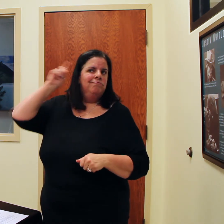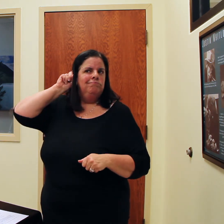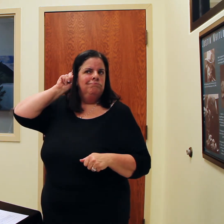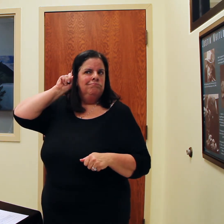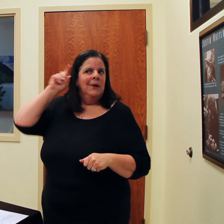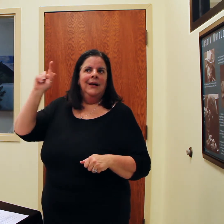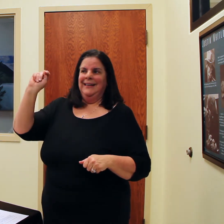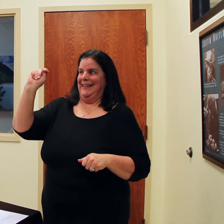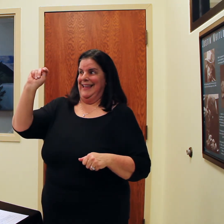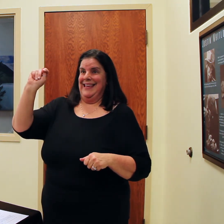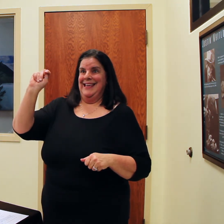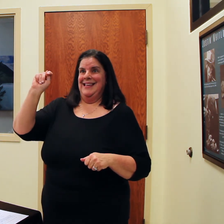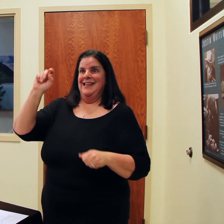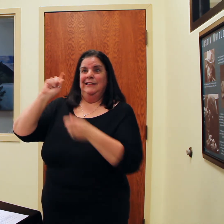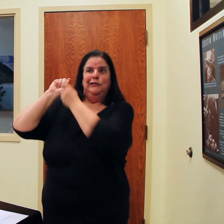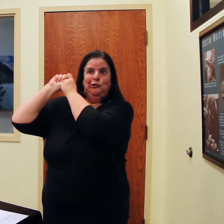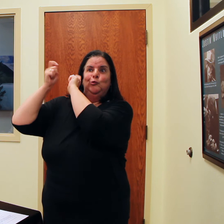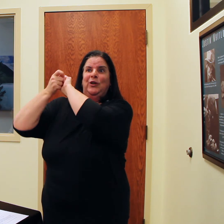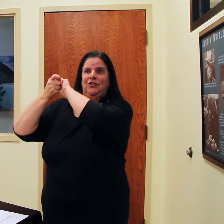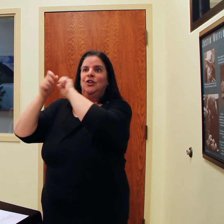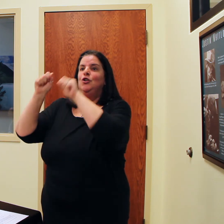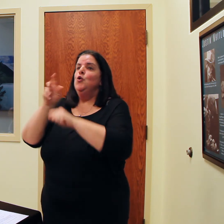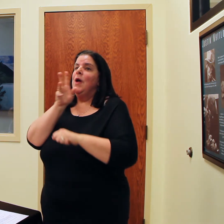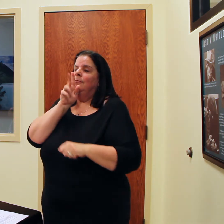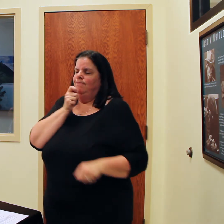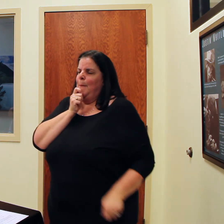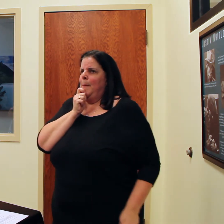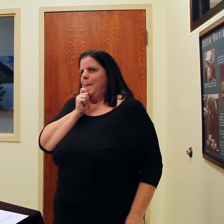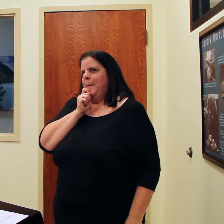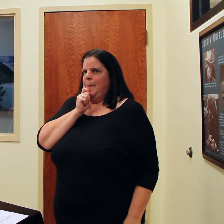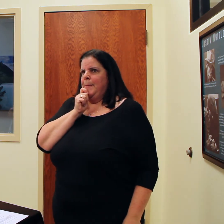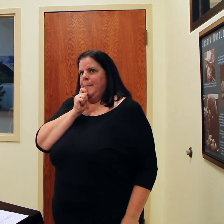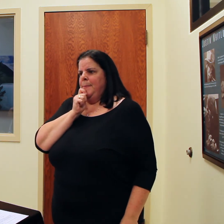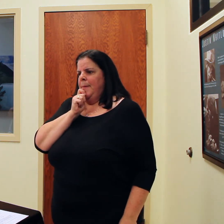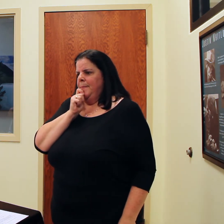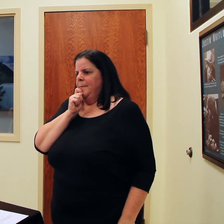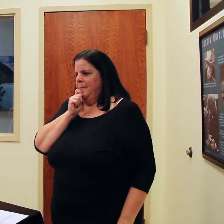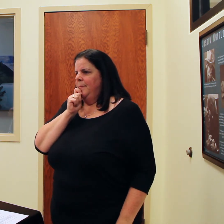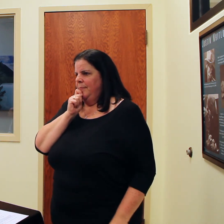and you will be able to speak into a little microphone, but there will also be a microphone